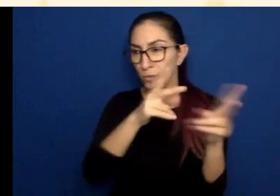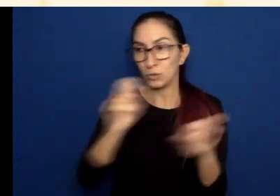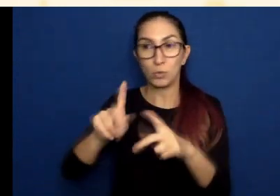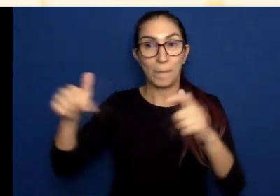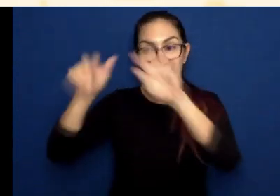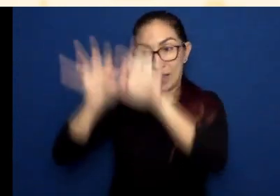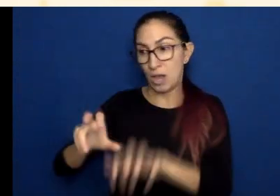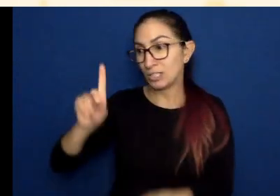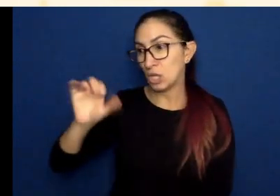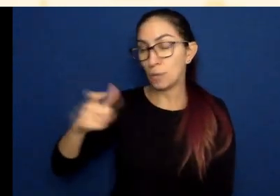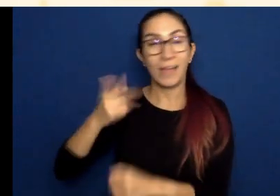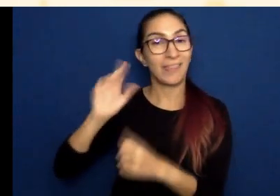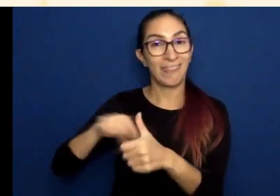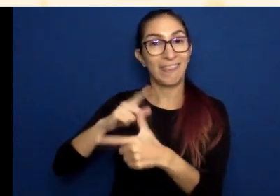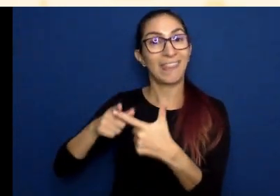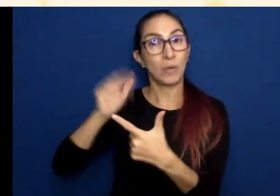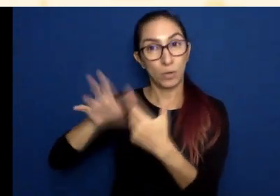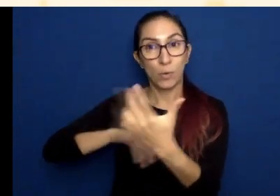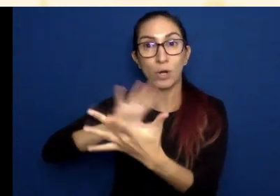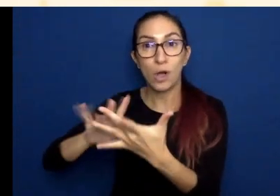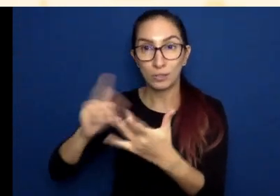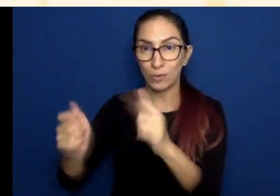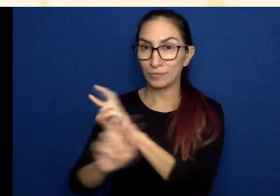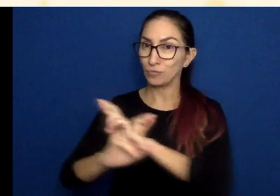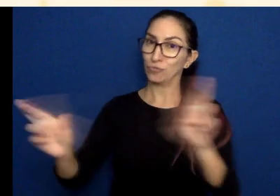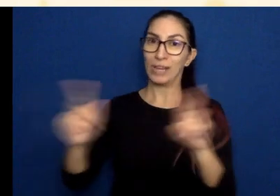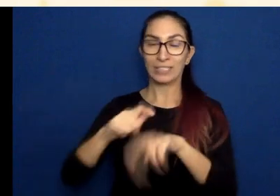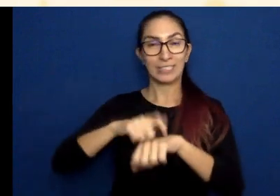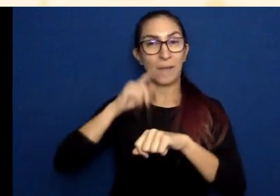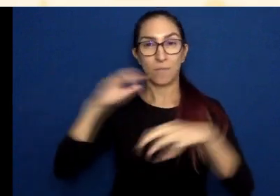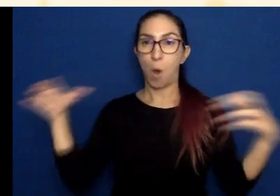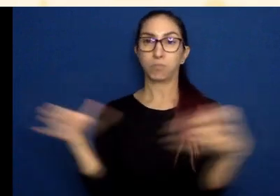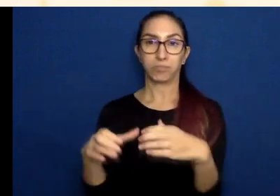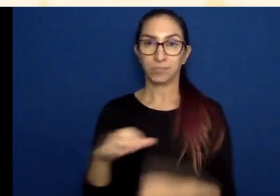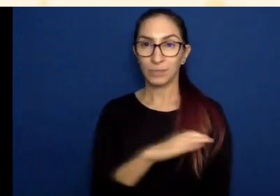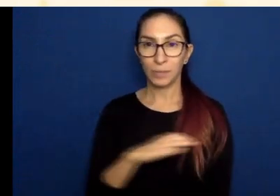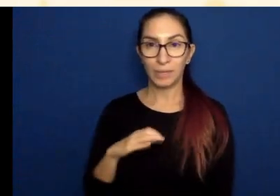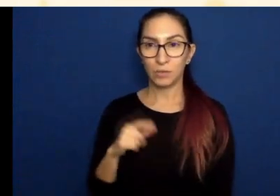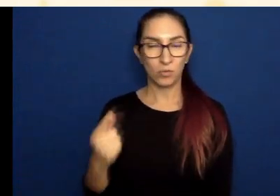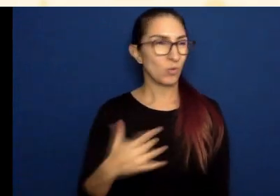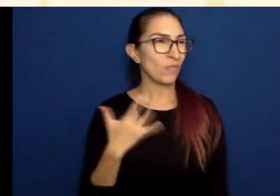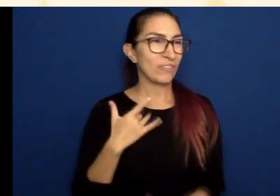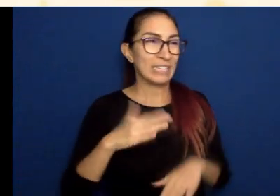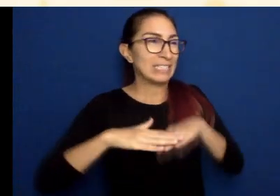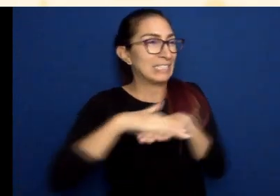and then we'll contact you when we do reconvene the committee. If you feel like you don't know enough about mobile, trust me,